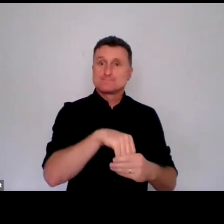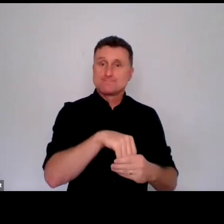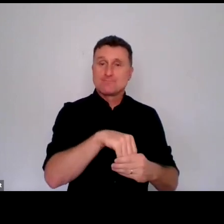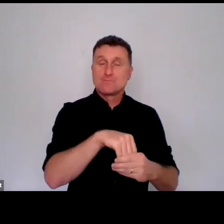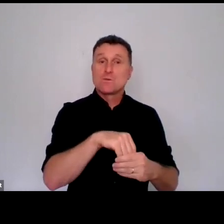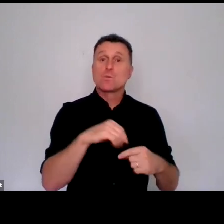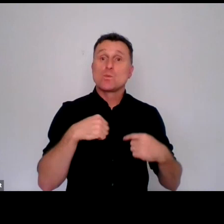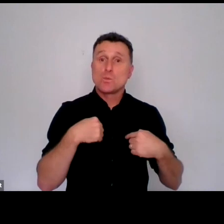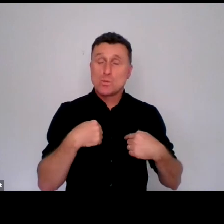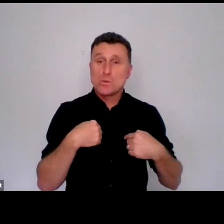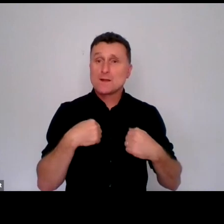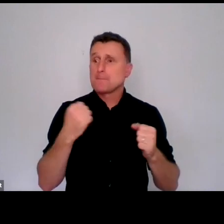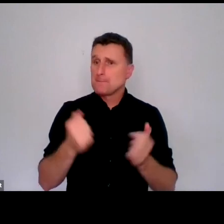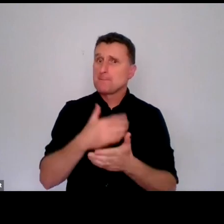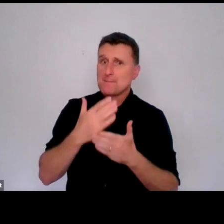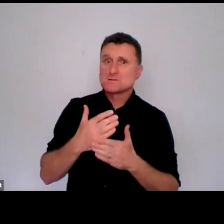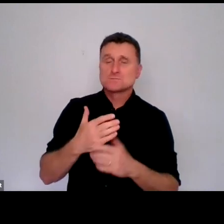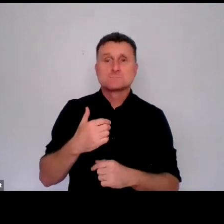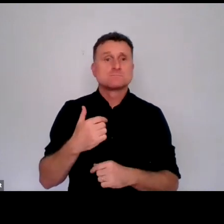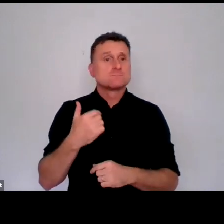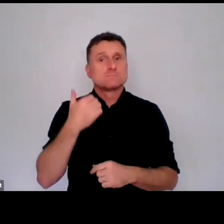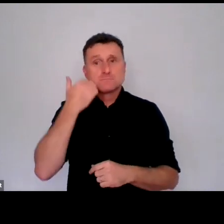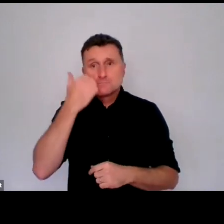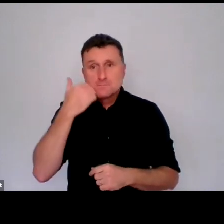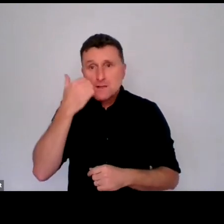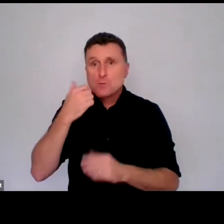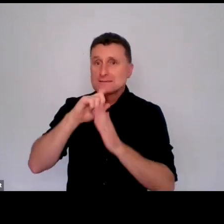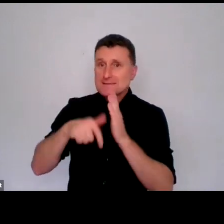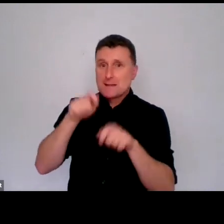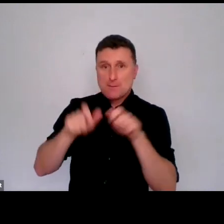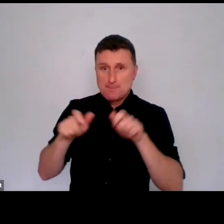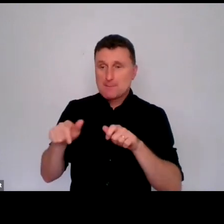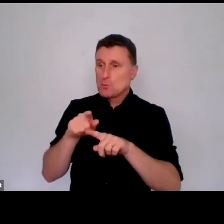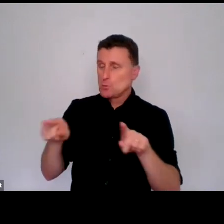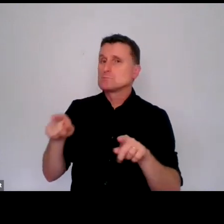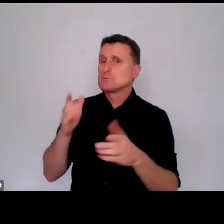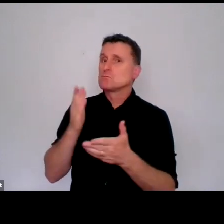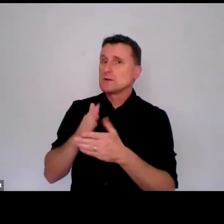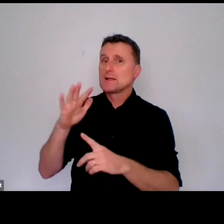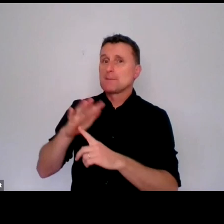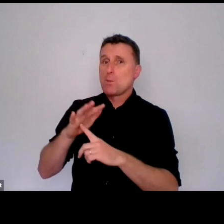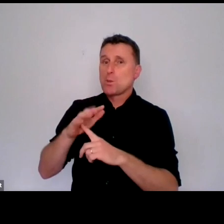towards tāngata whaikaha Māori really seriously and address the recommendations that the tribunal will be making.